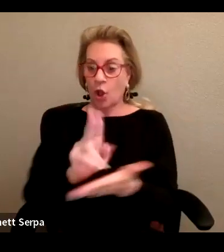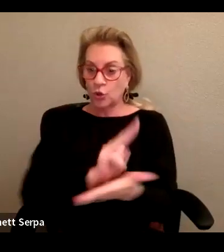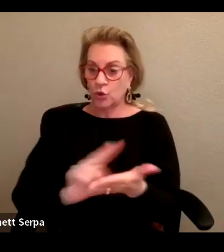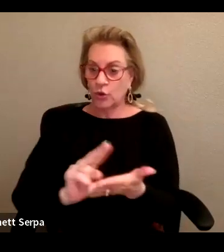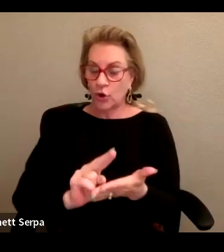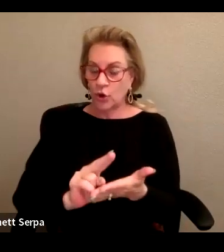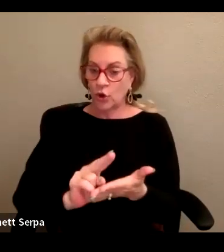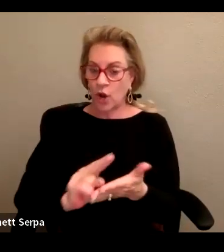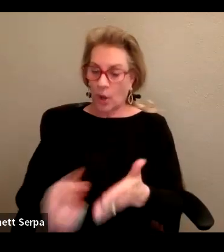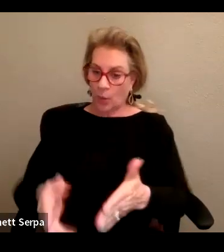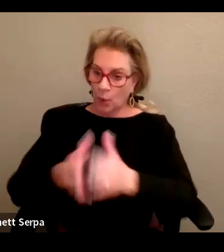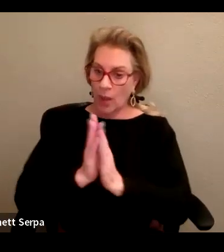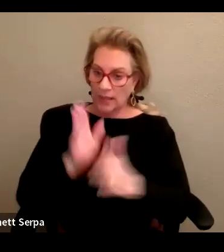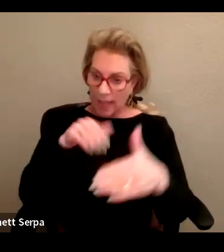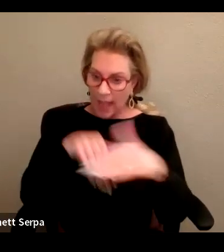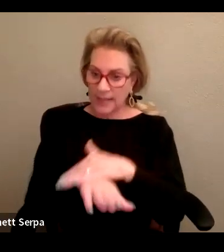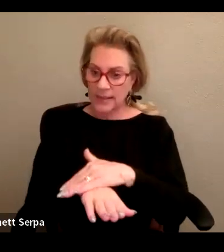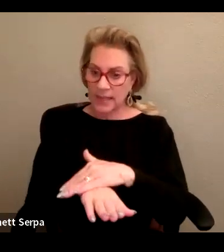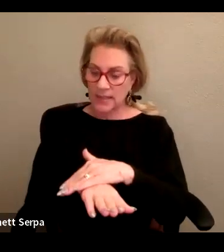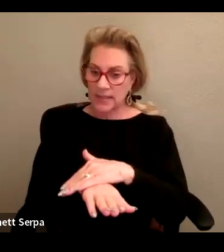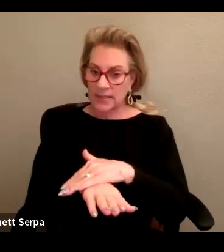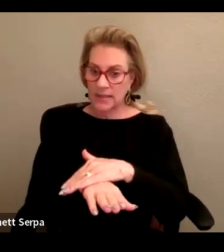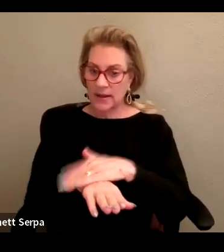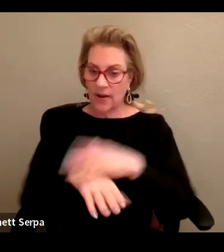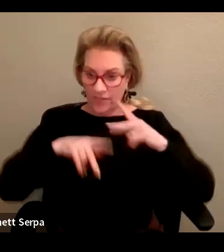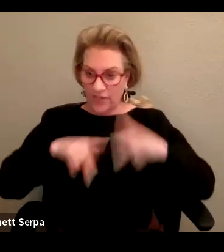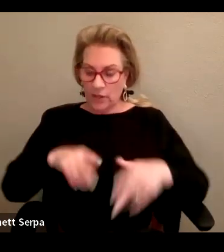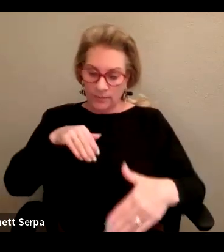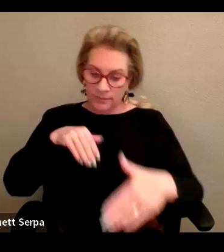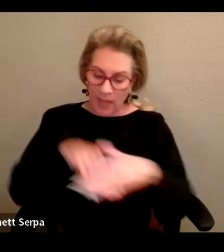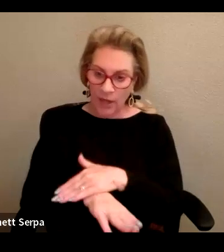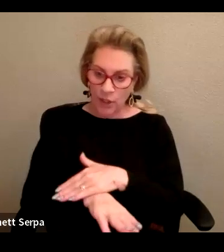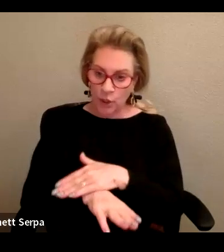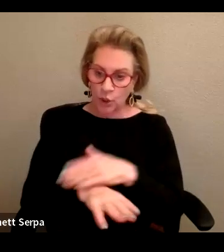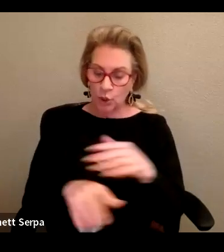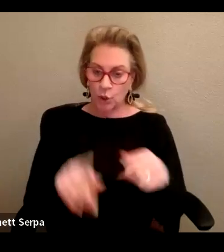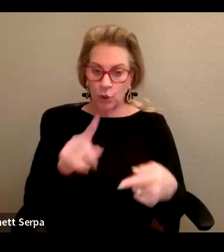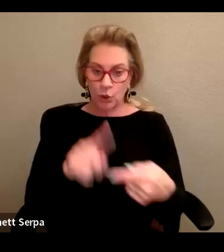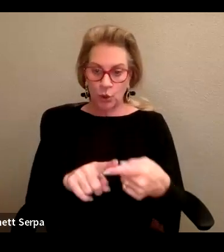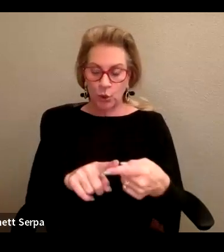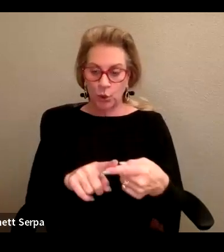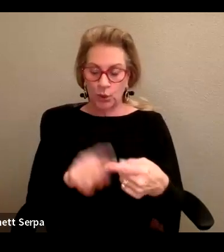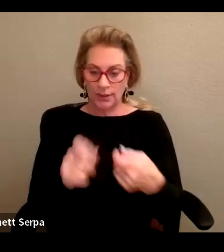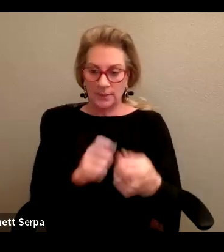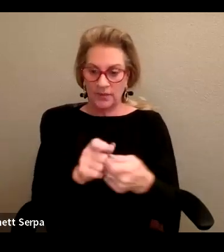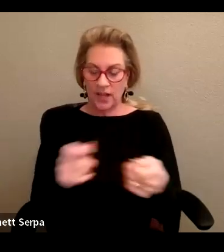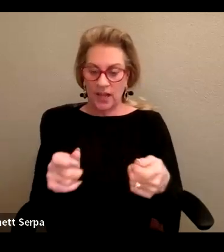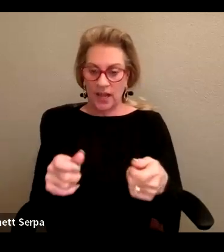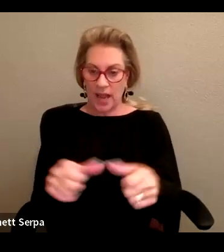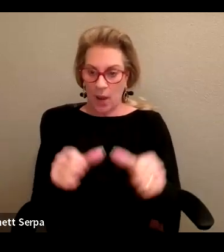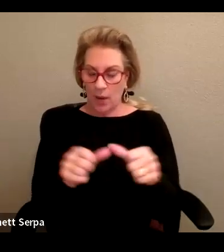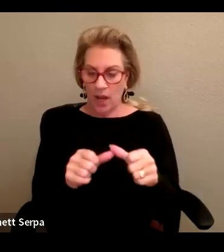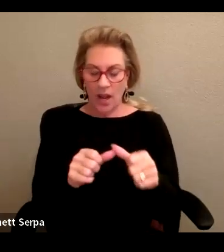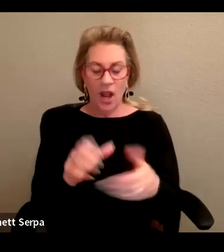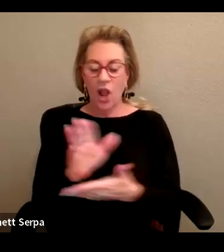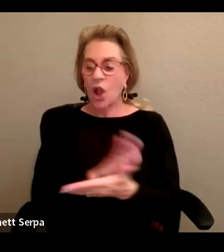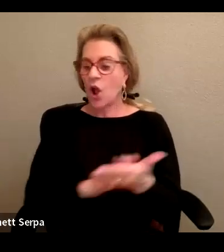and request access physical access to a particular area uh College staff are not required to provide